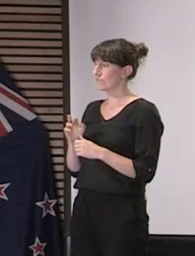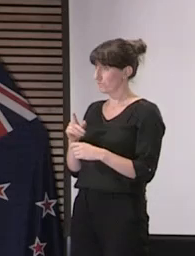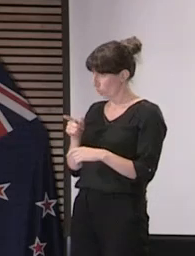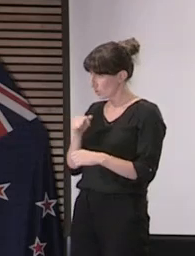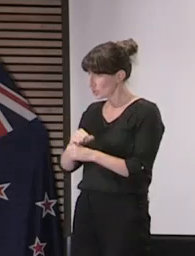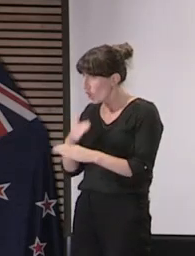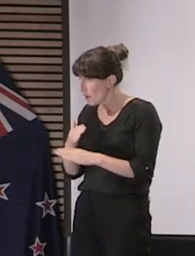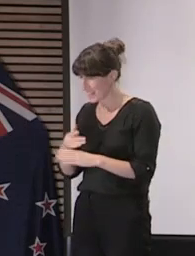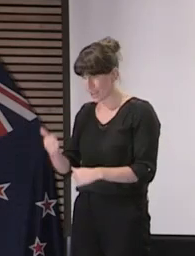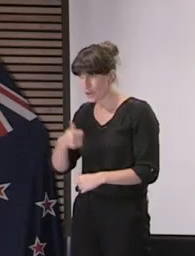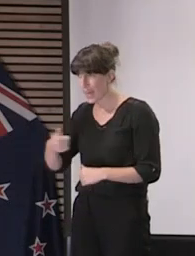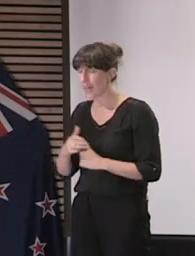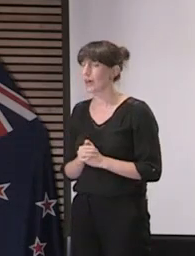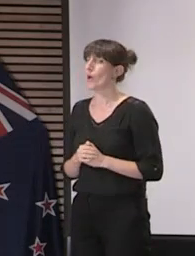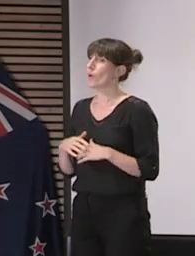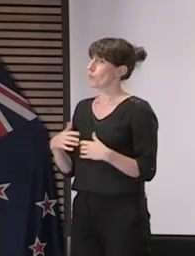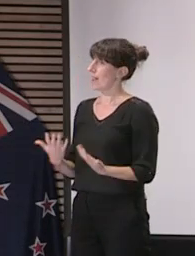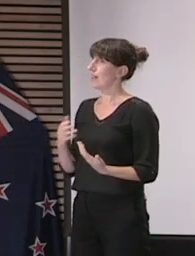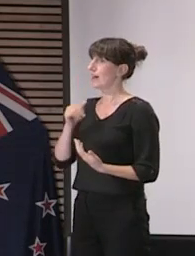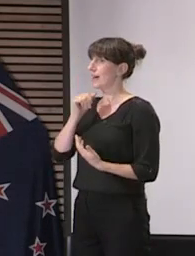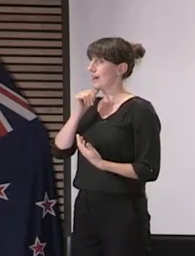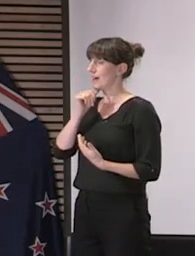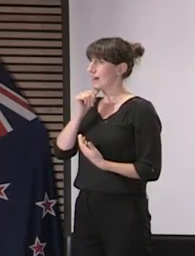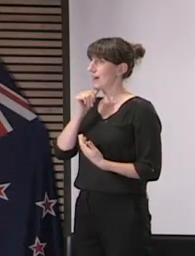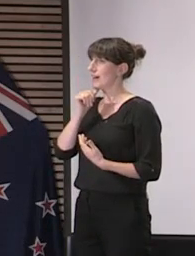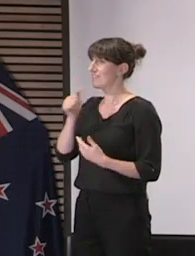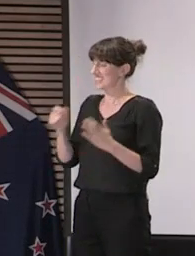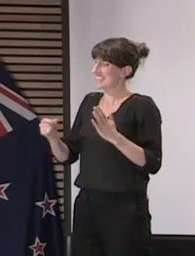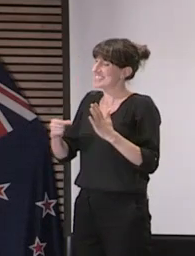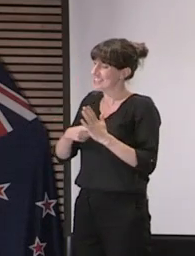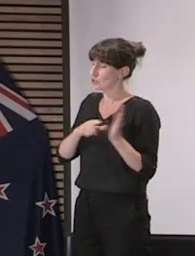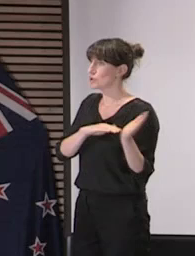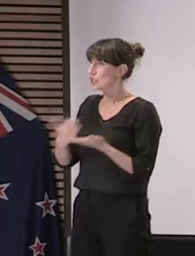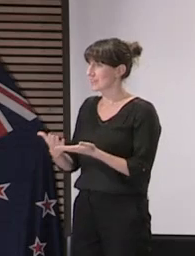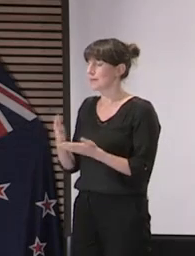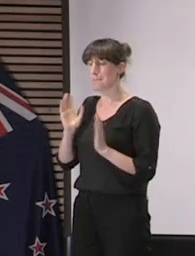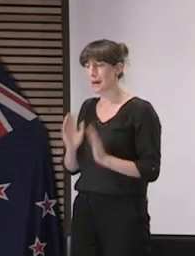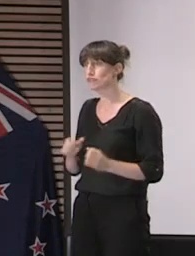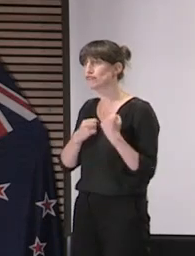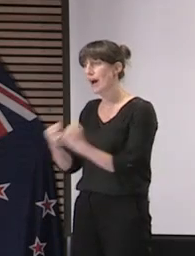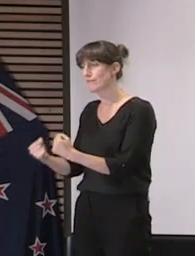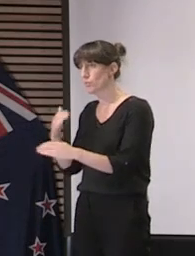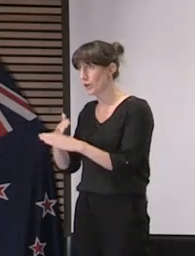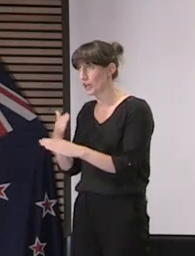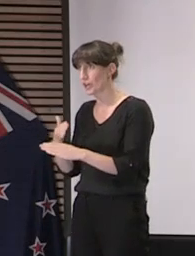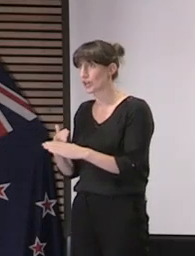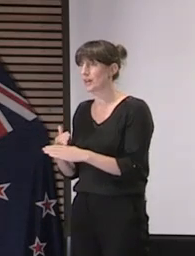that, then travelling outside the locality of your residence, where you live, is